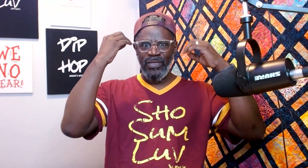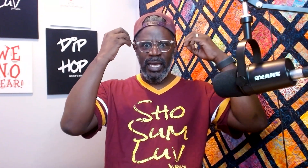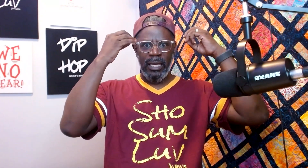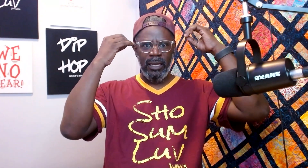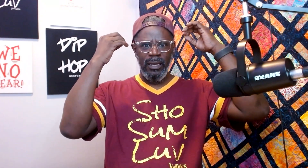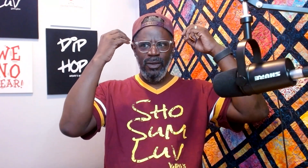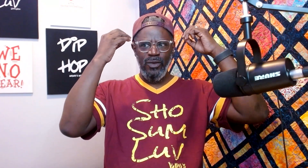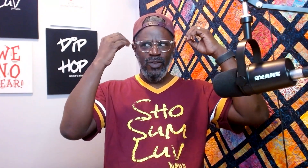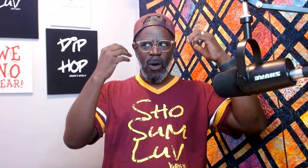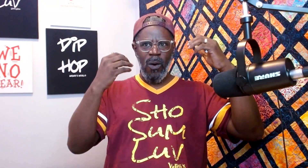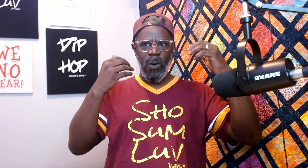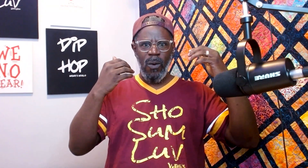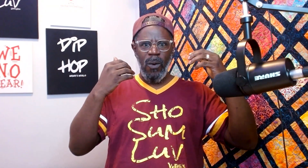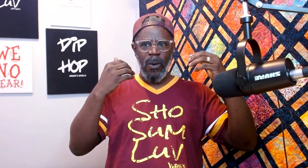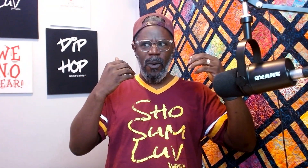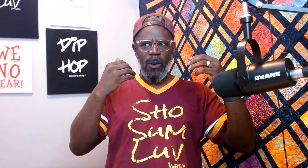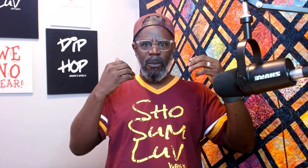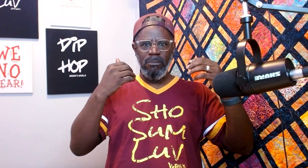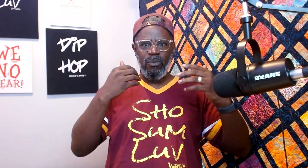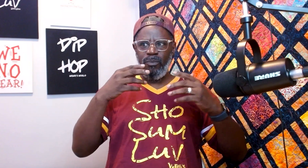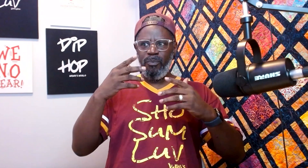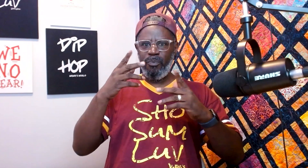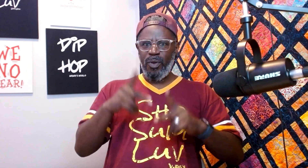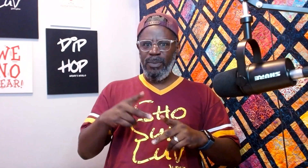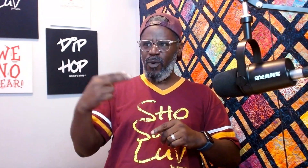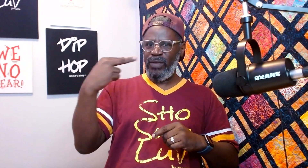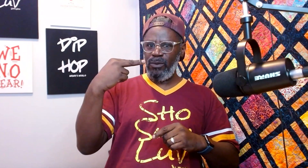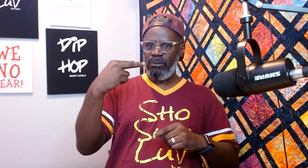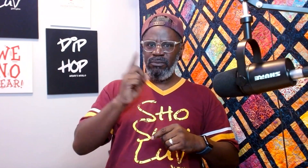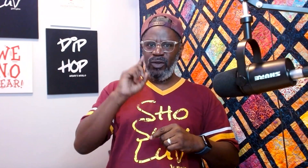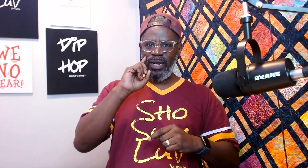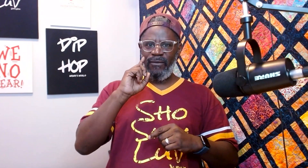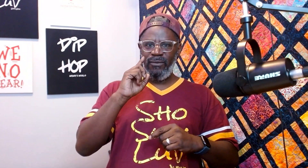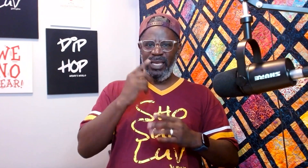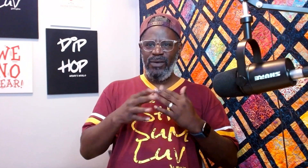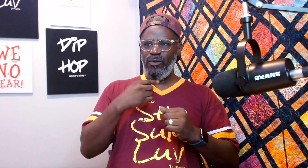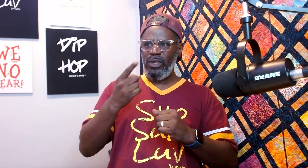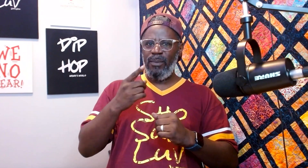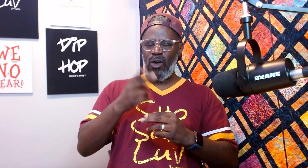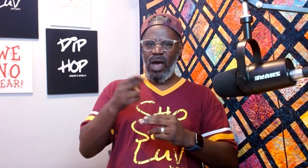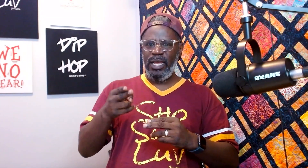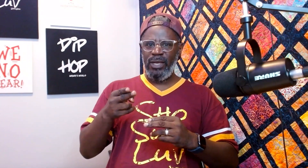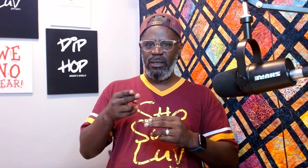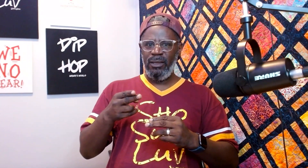thinking, so people view you as Deaf even though you tell them you're Hard of Hearing.